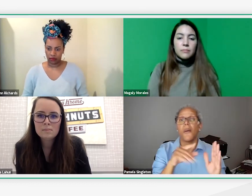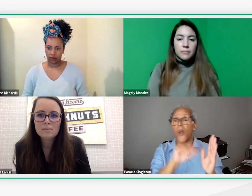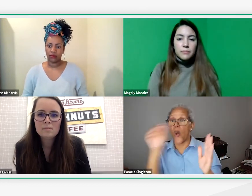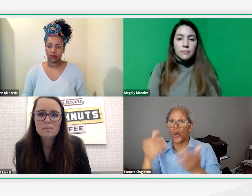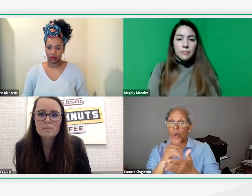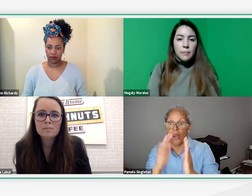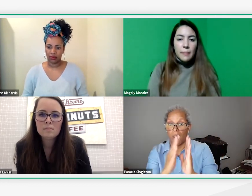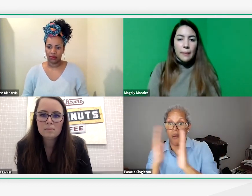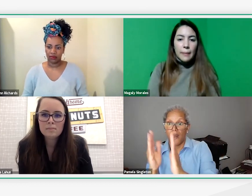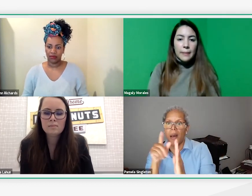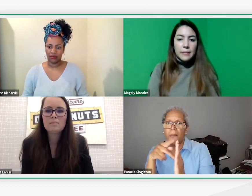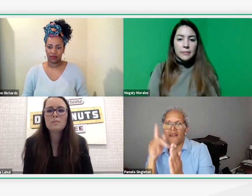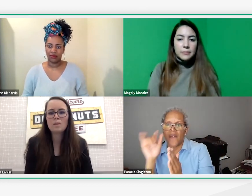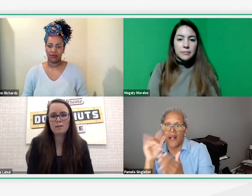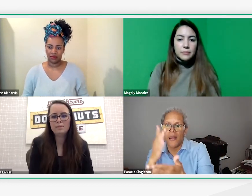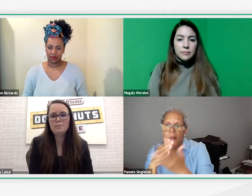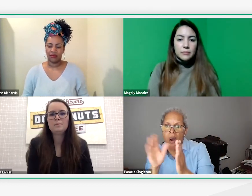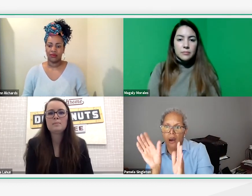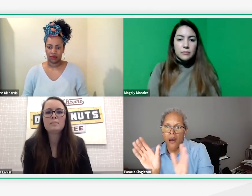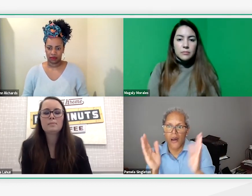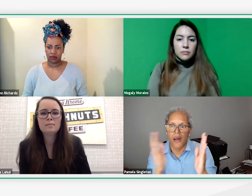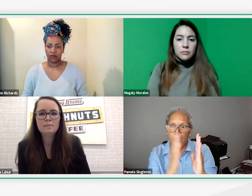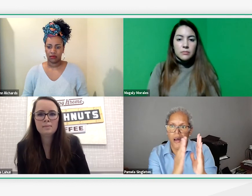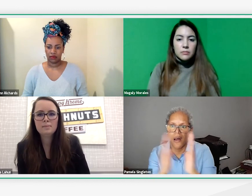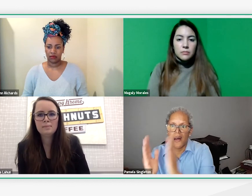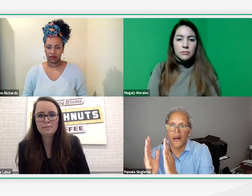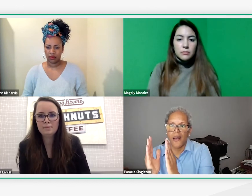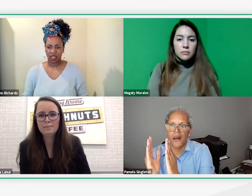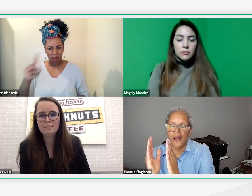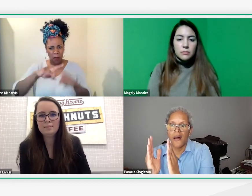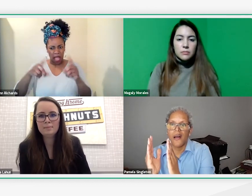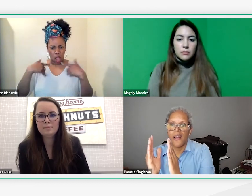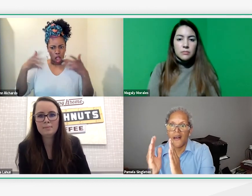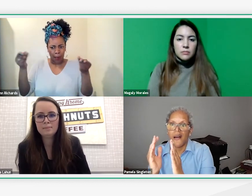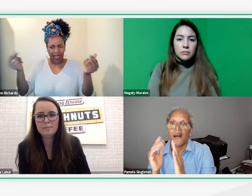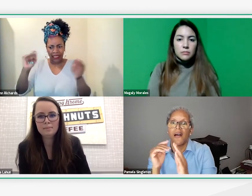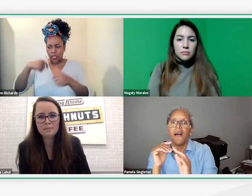that state for a portion of the year in the same year. Then, you're gonna have to pay taxes for